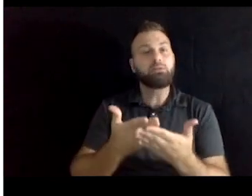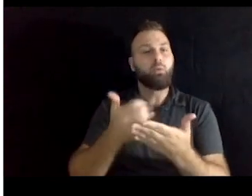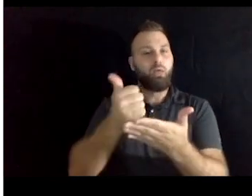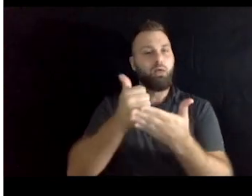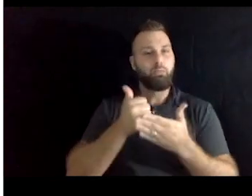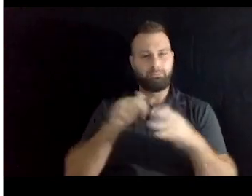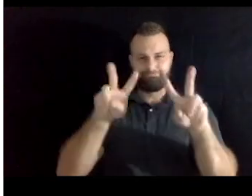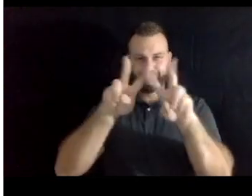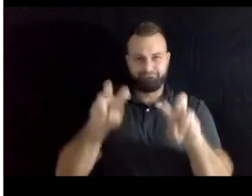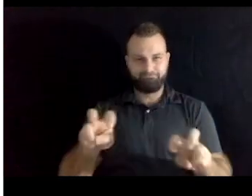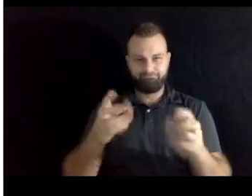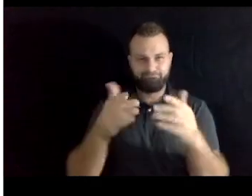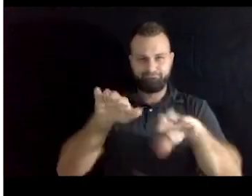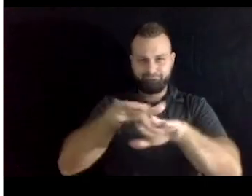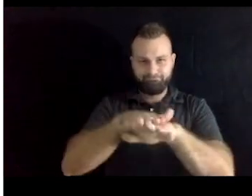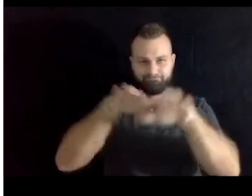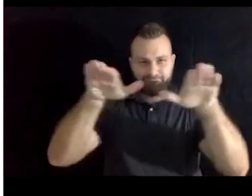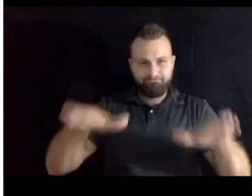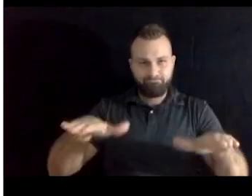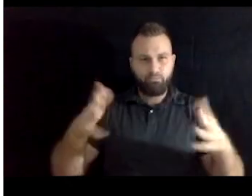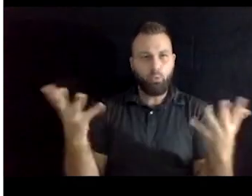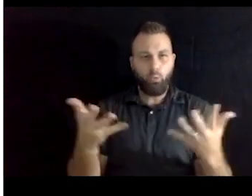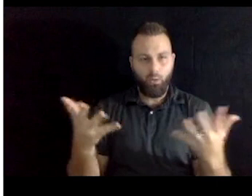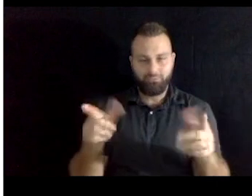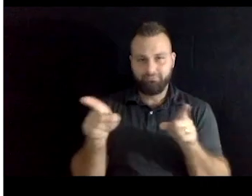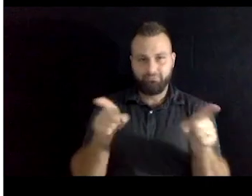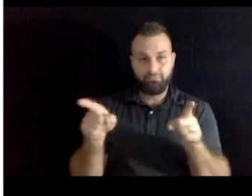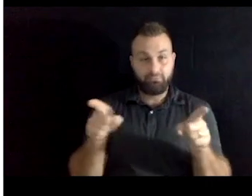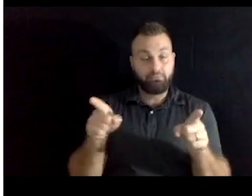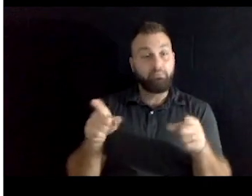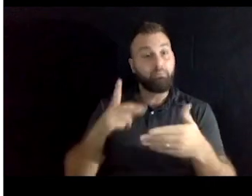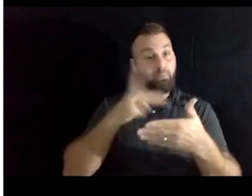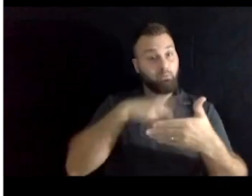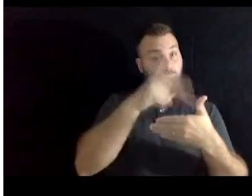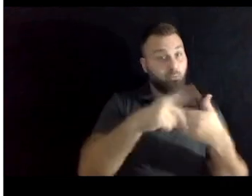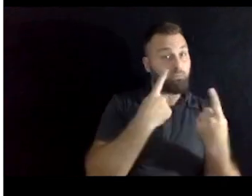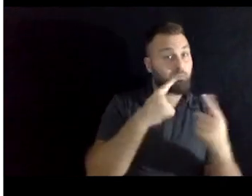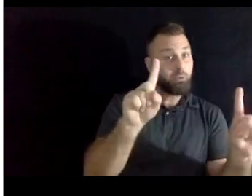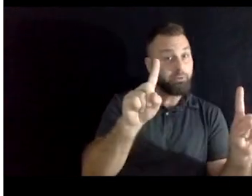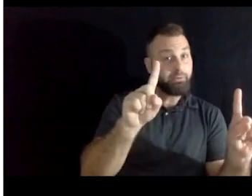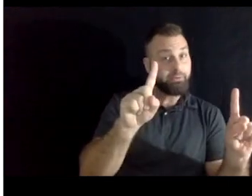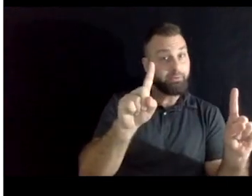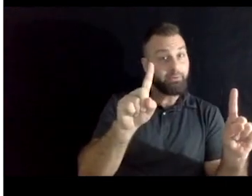It's going to be able to tell us. Did the program itself improve outcomes? OK,